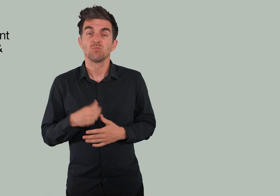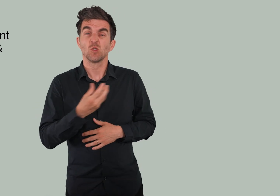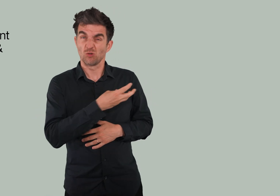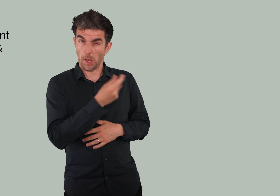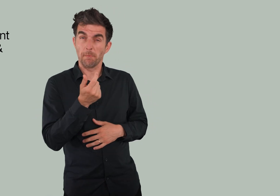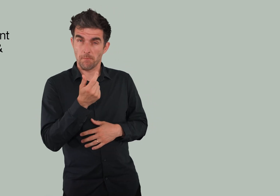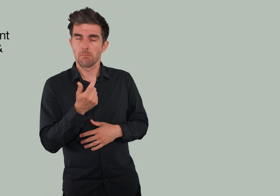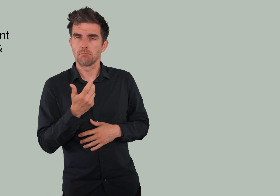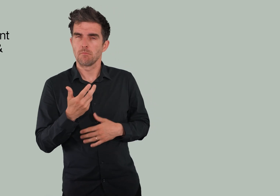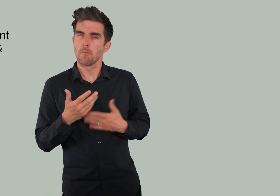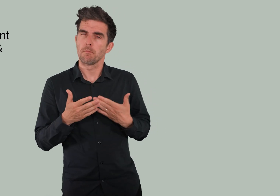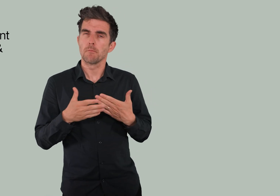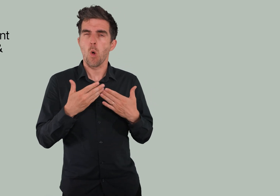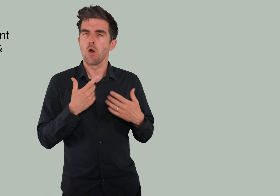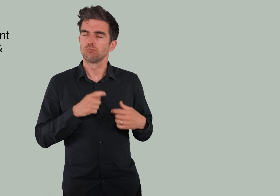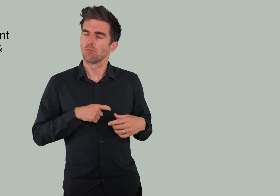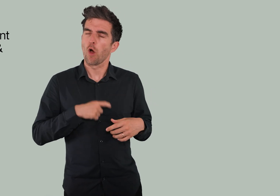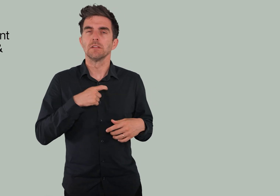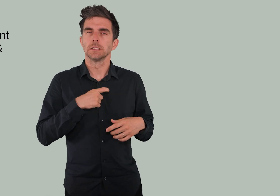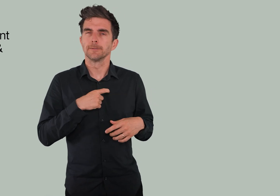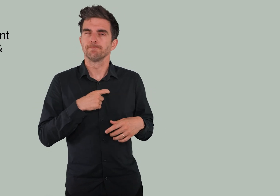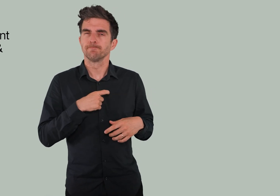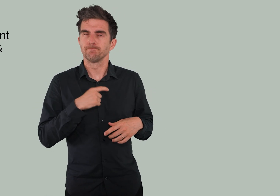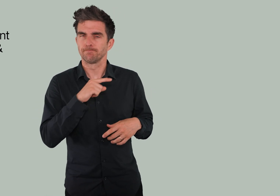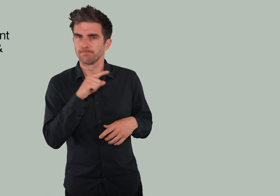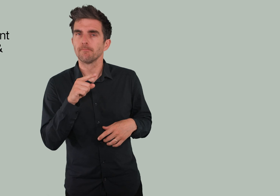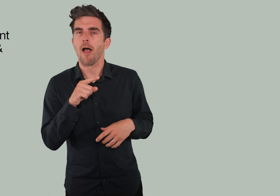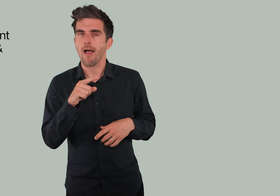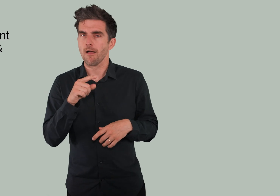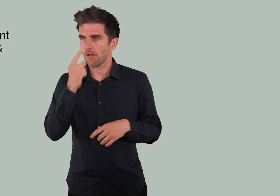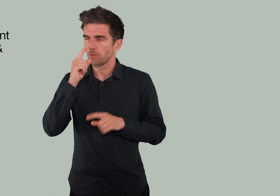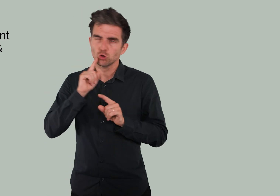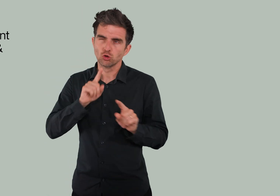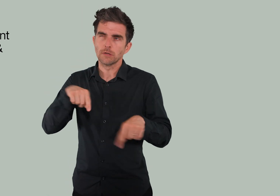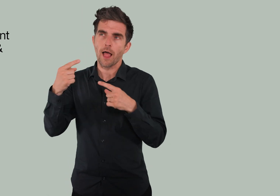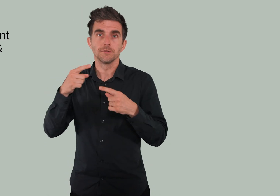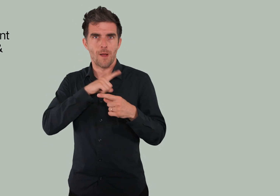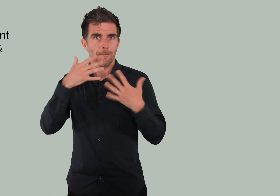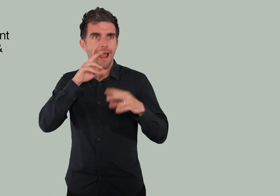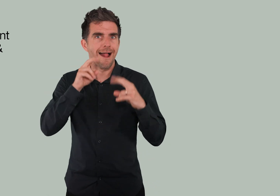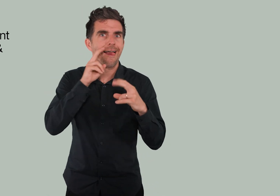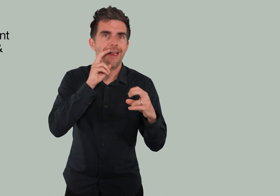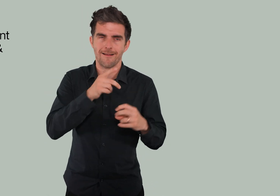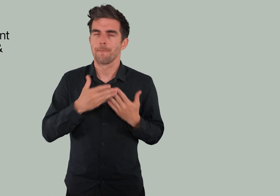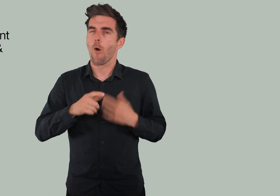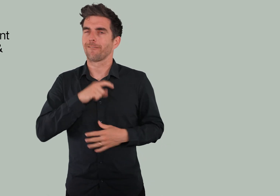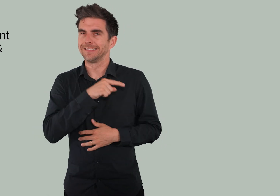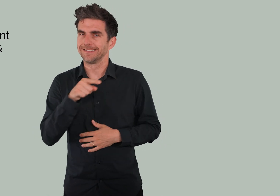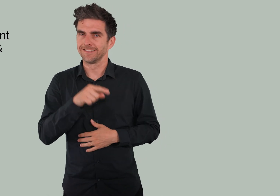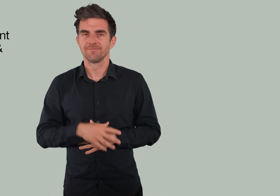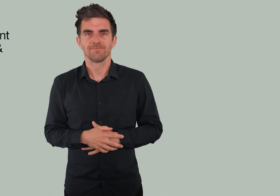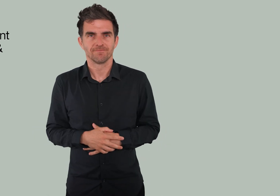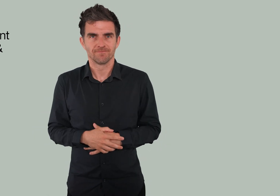Such customers tend to feel more confident about challenging their decision.